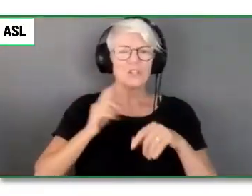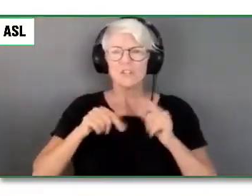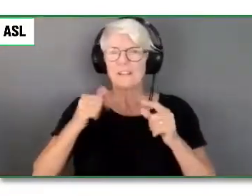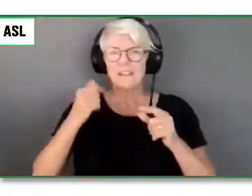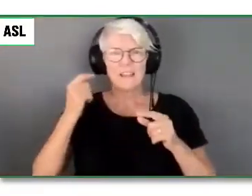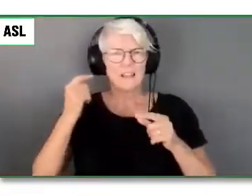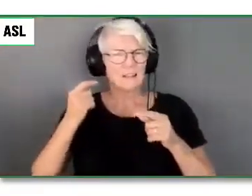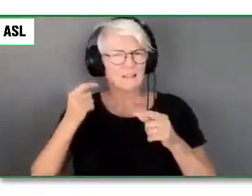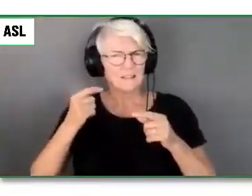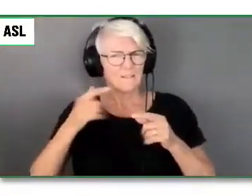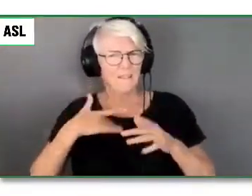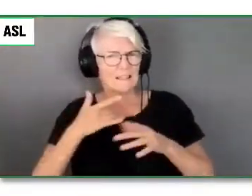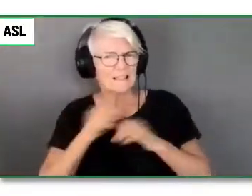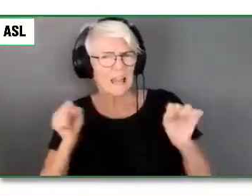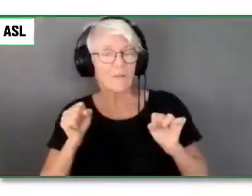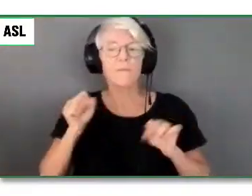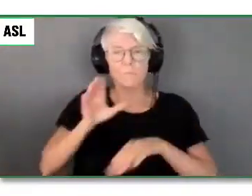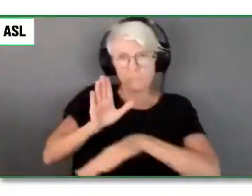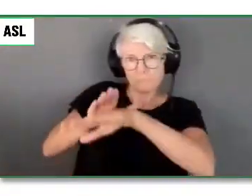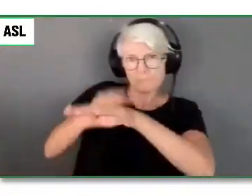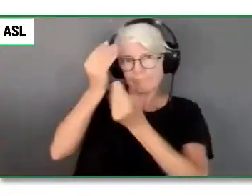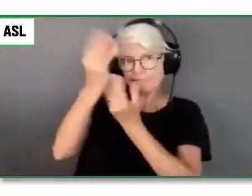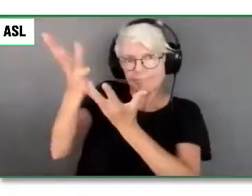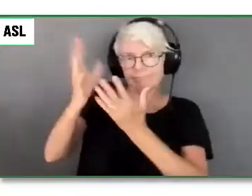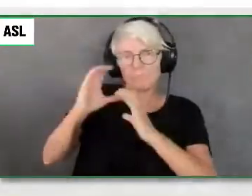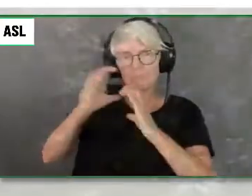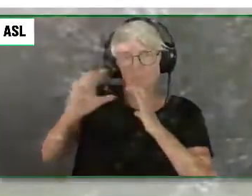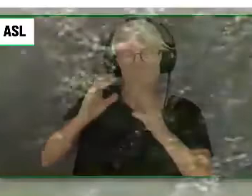not feeling comfortable. It's all about teamwork within the team